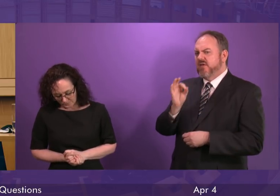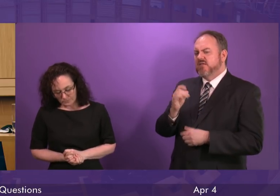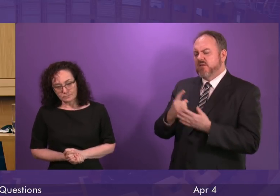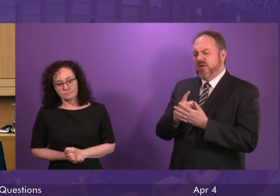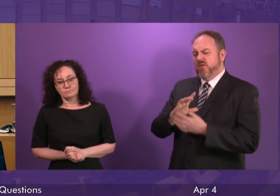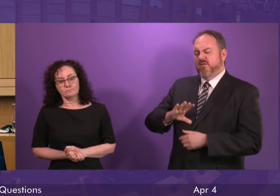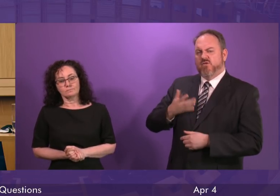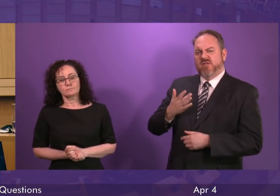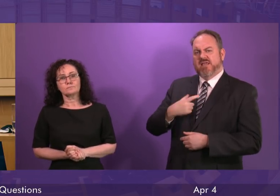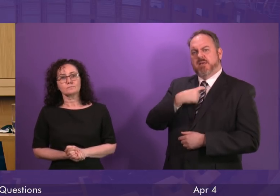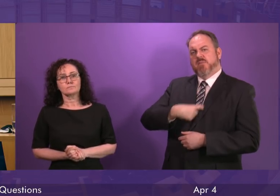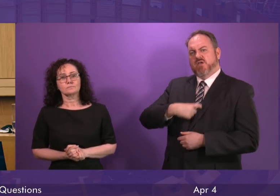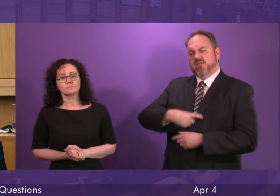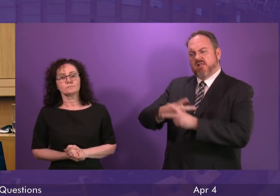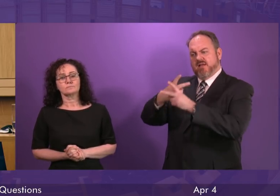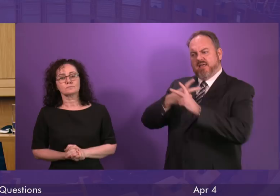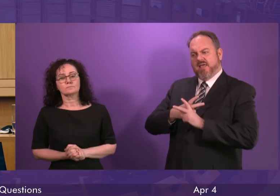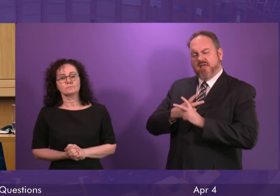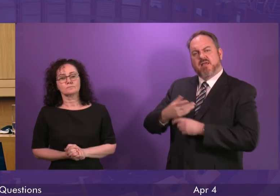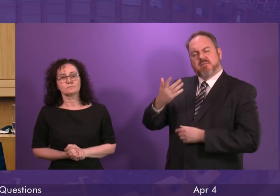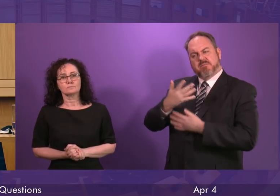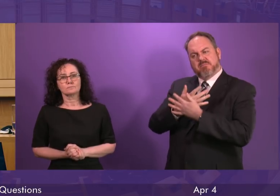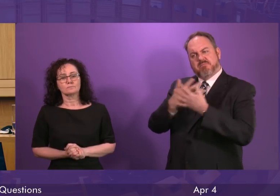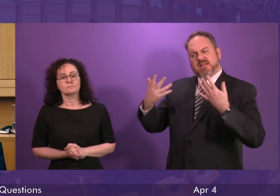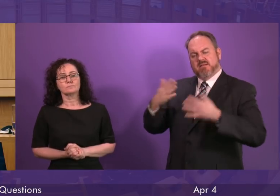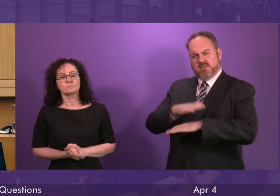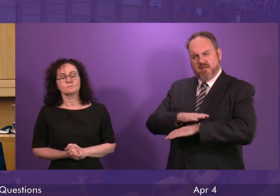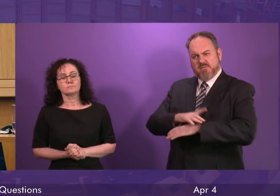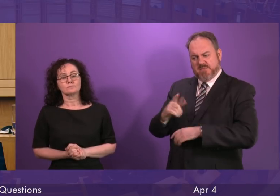with the First Minister numerous times in the chamber. Just yesterday, I received correspondence